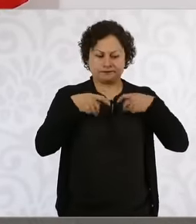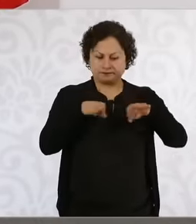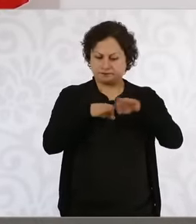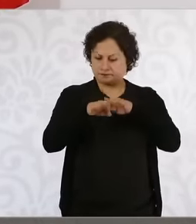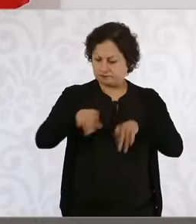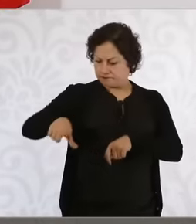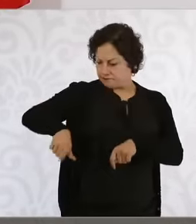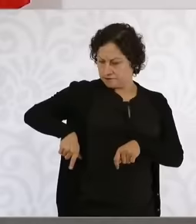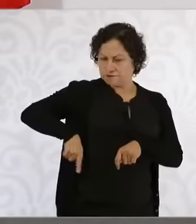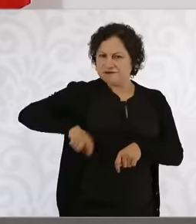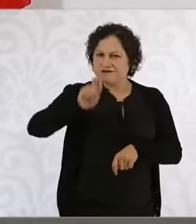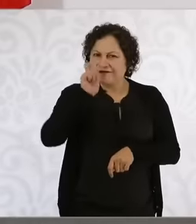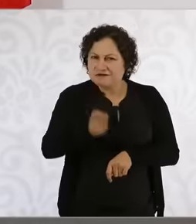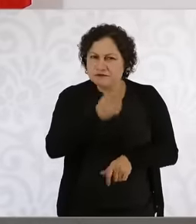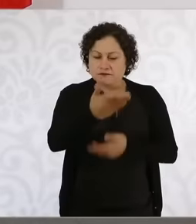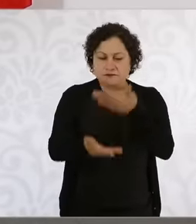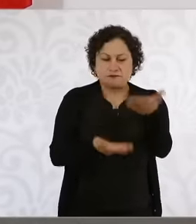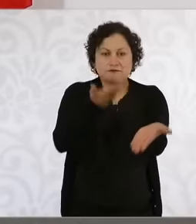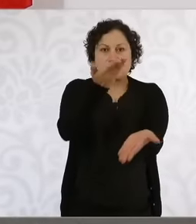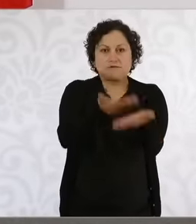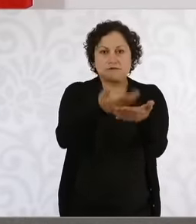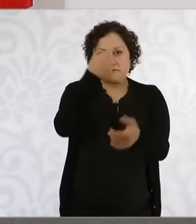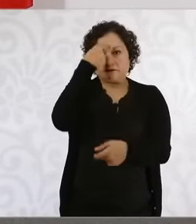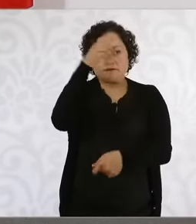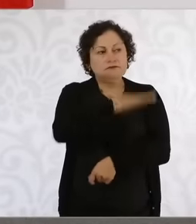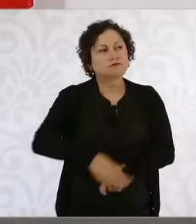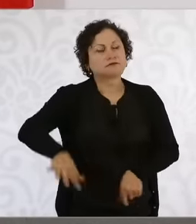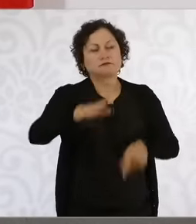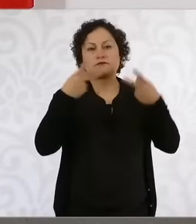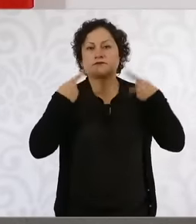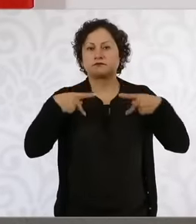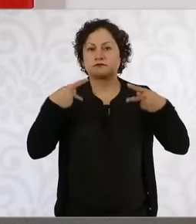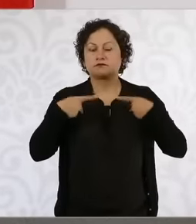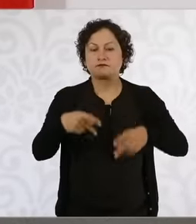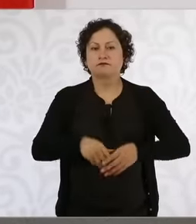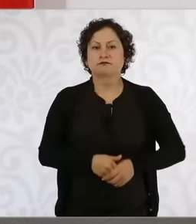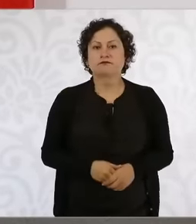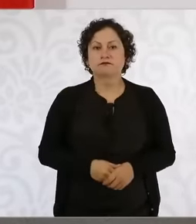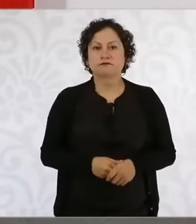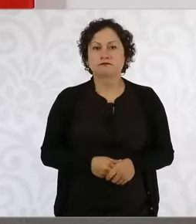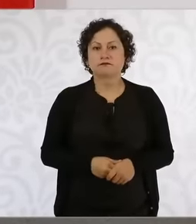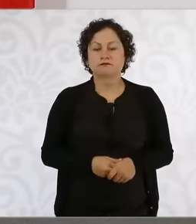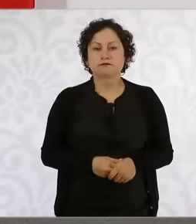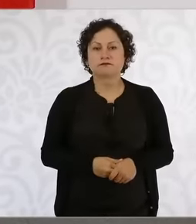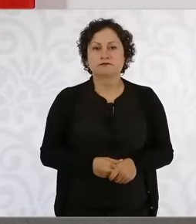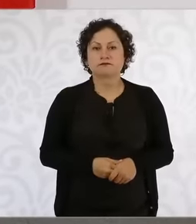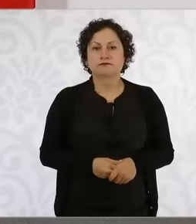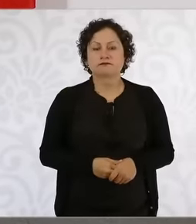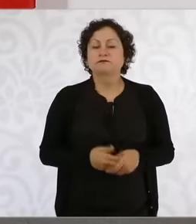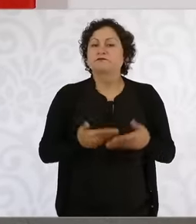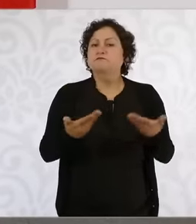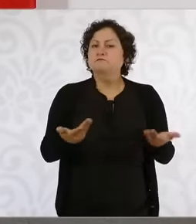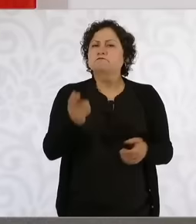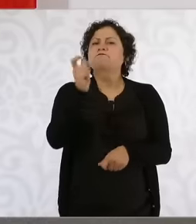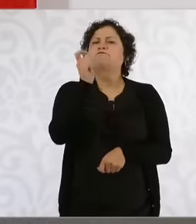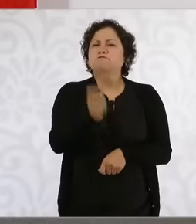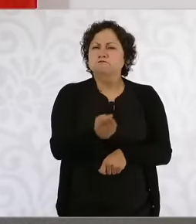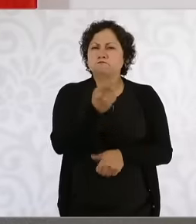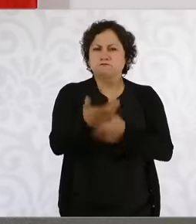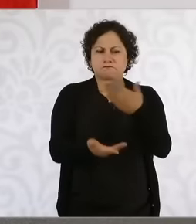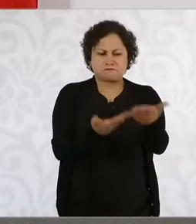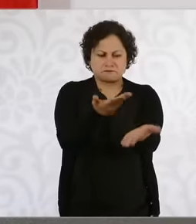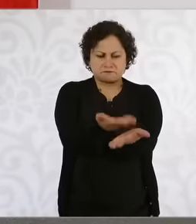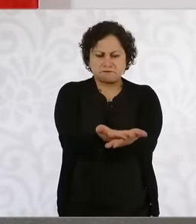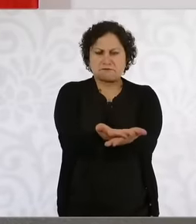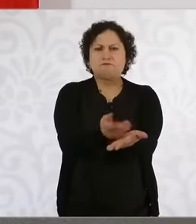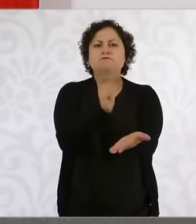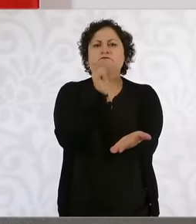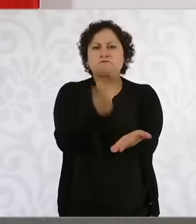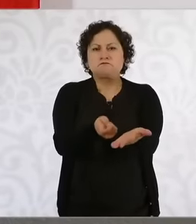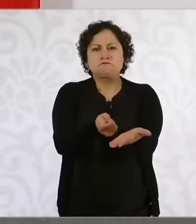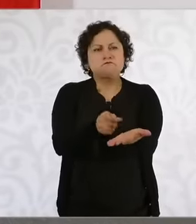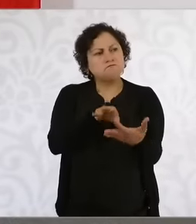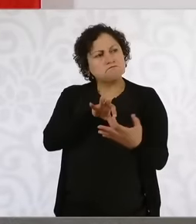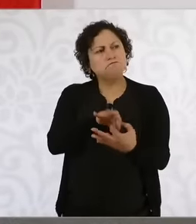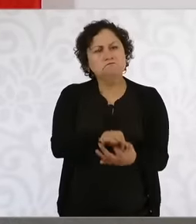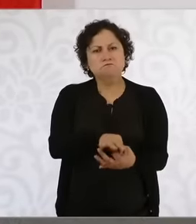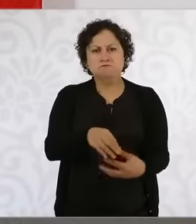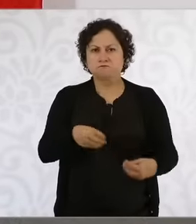people, and serving the people also means living in the right middle class. There is people who